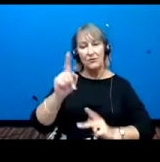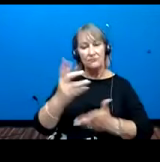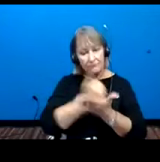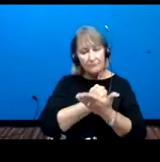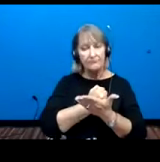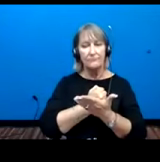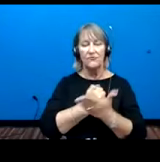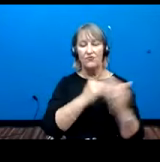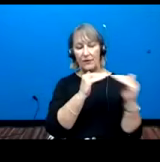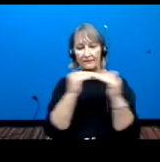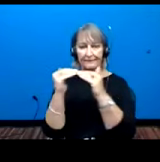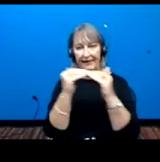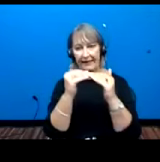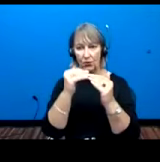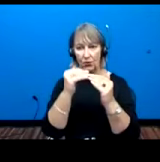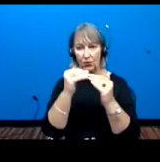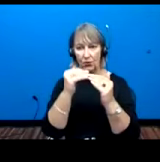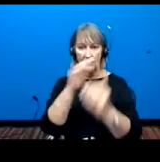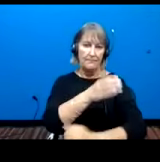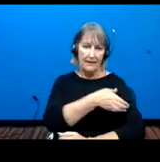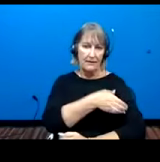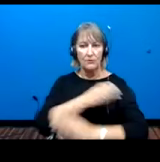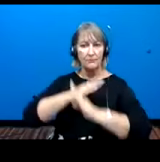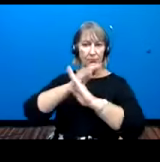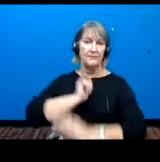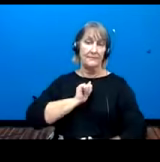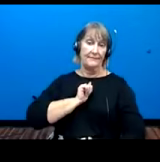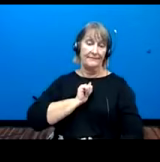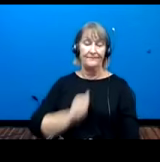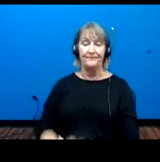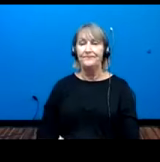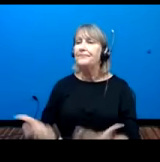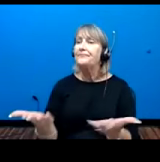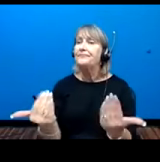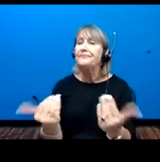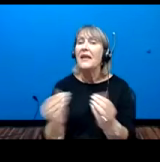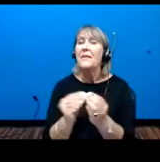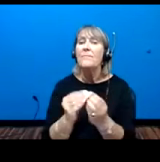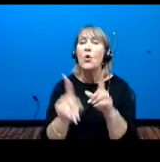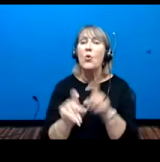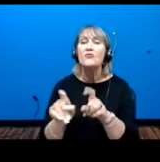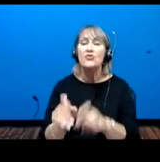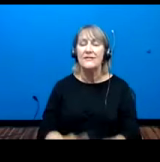What other questions do you have for us? Sam: I'm going to combine a few questions here.